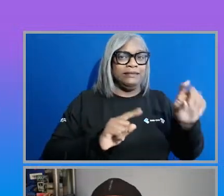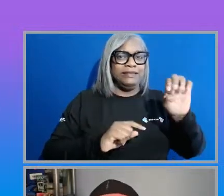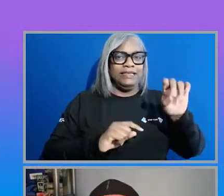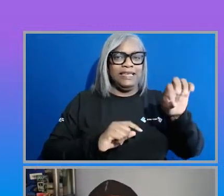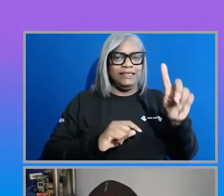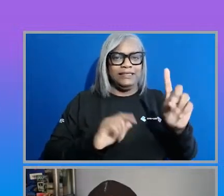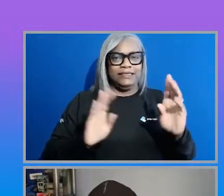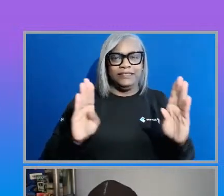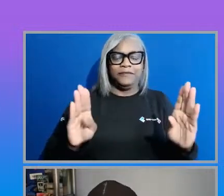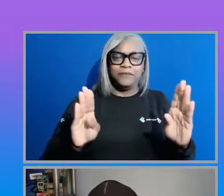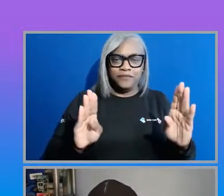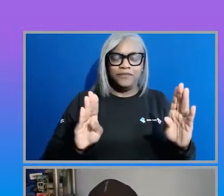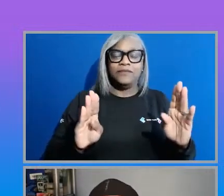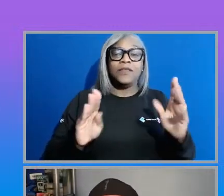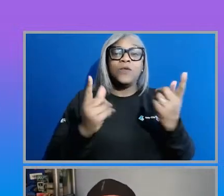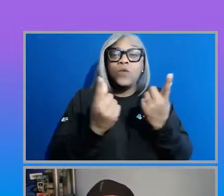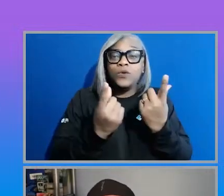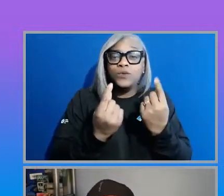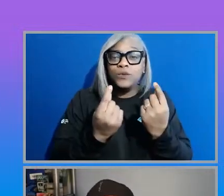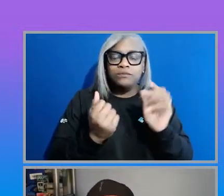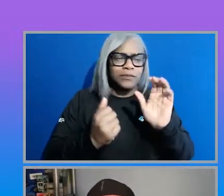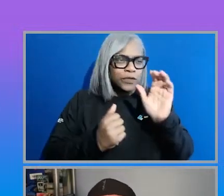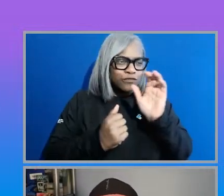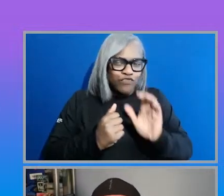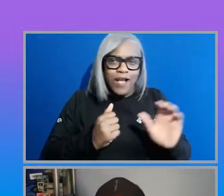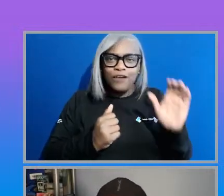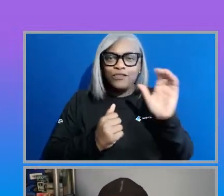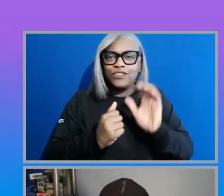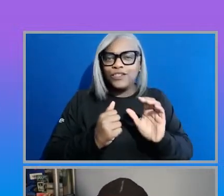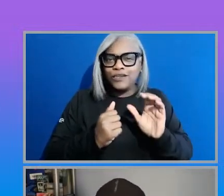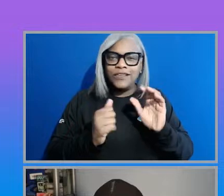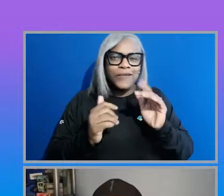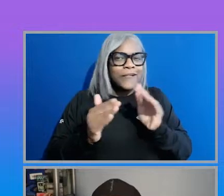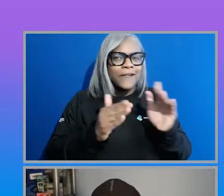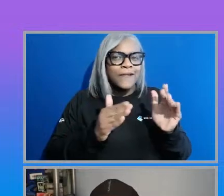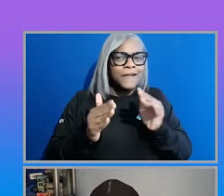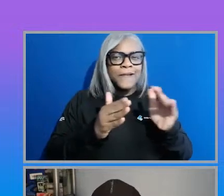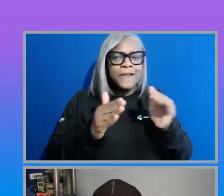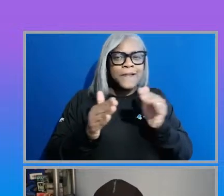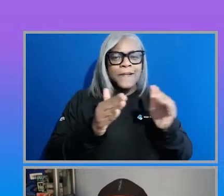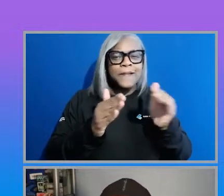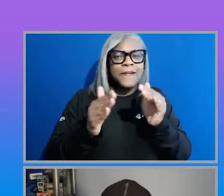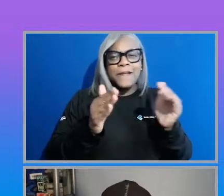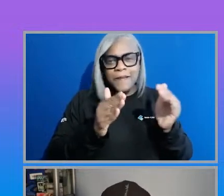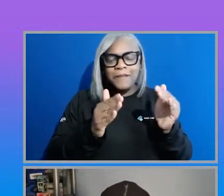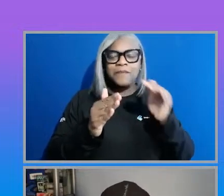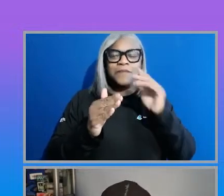programmatically drive the browser and get your app into